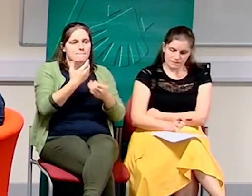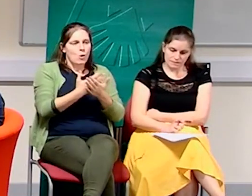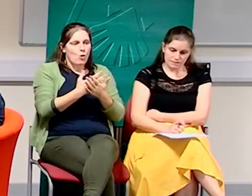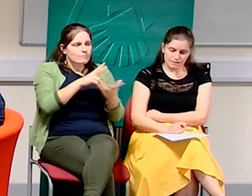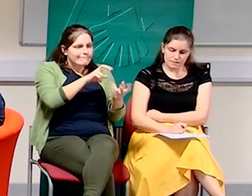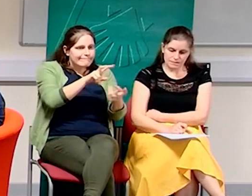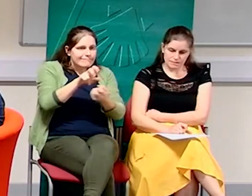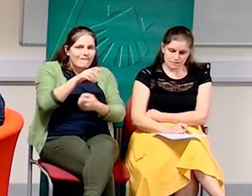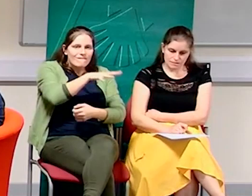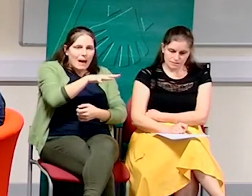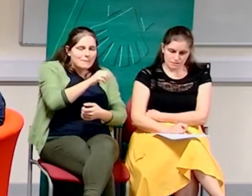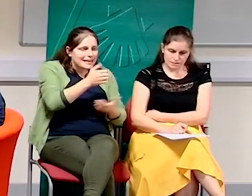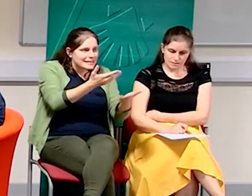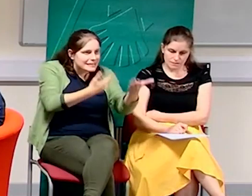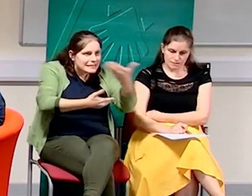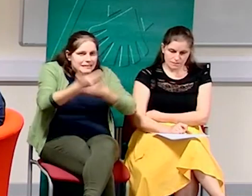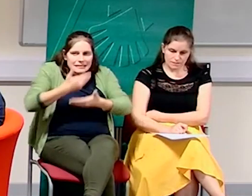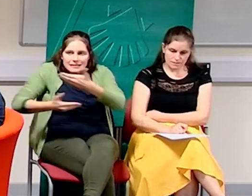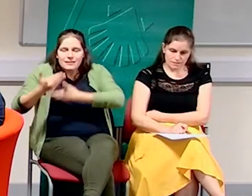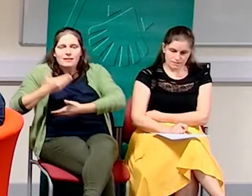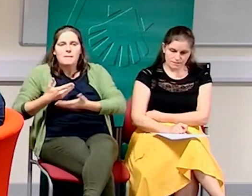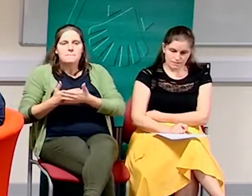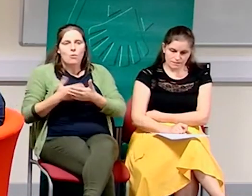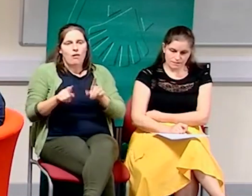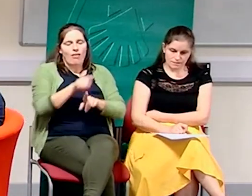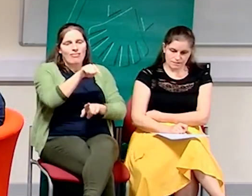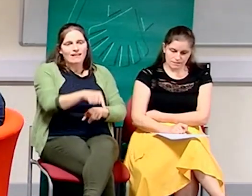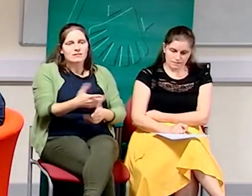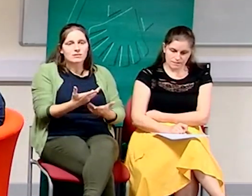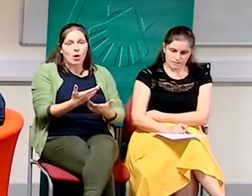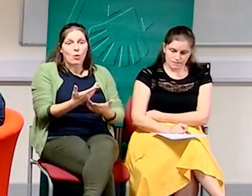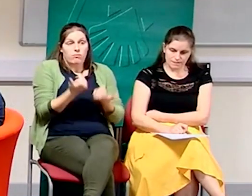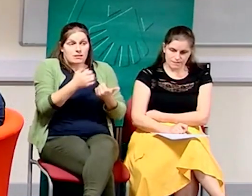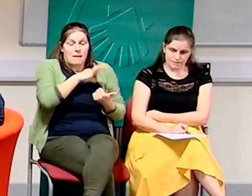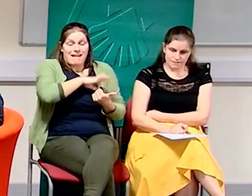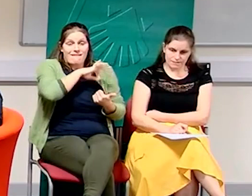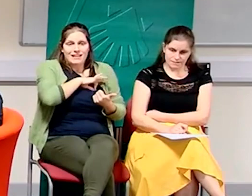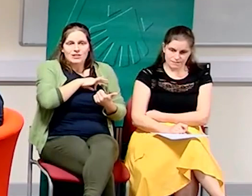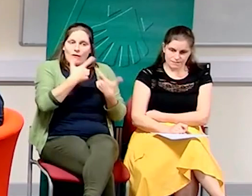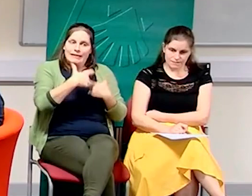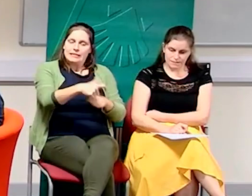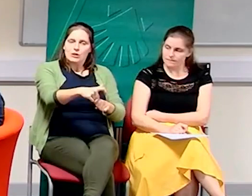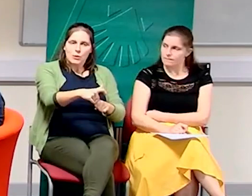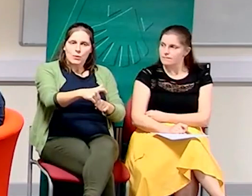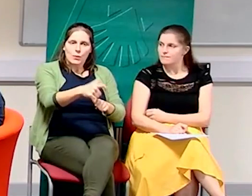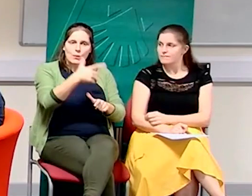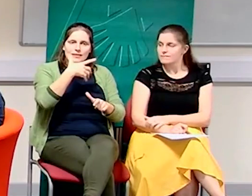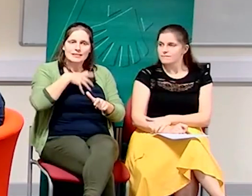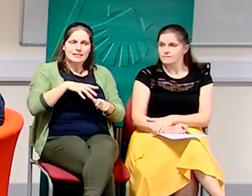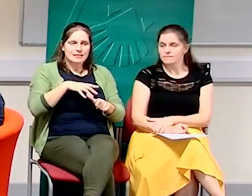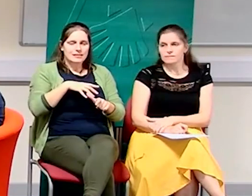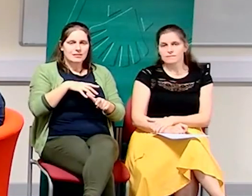members and the individuals um and and also so getting closer to the professionals that work